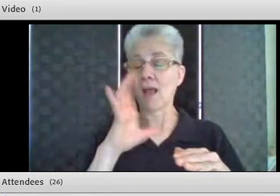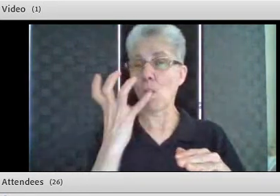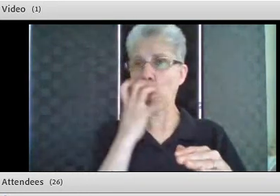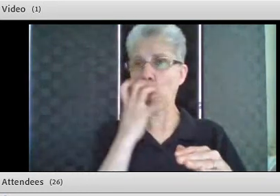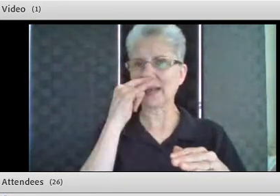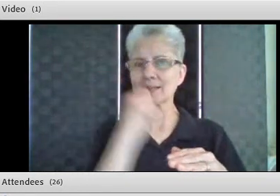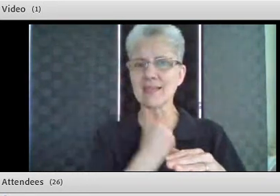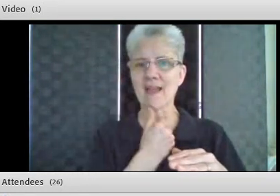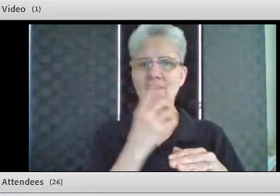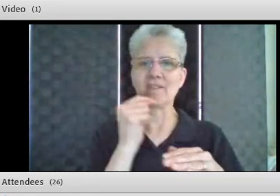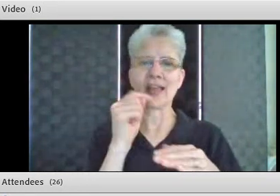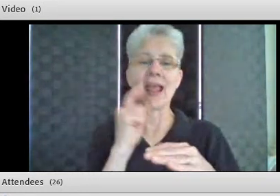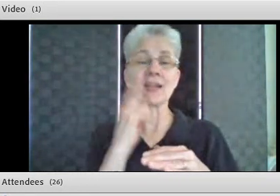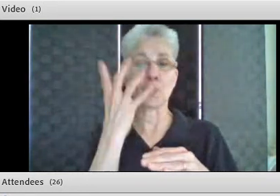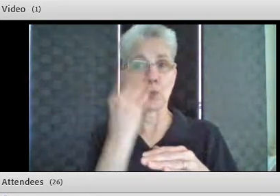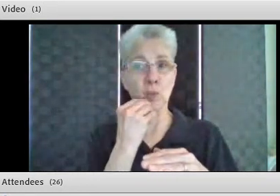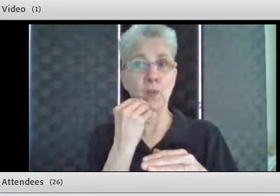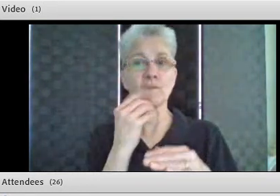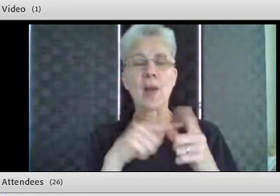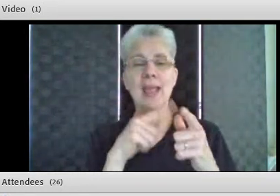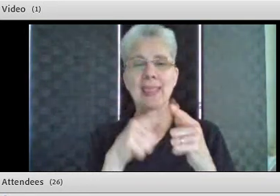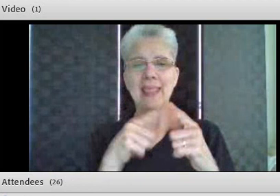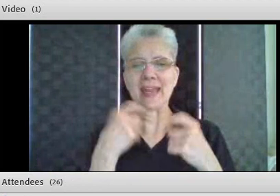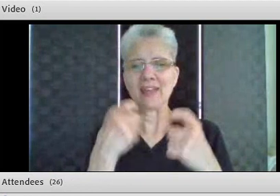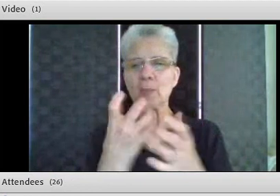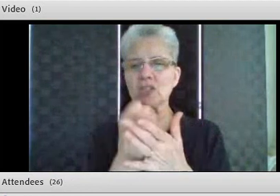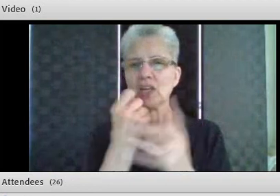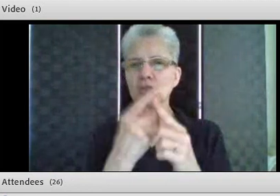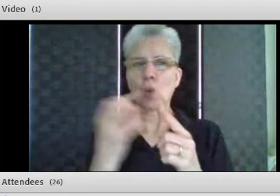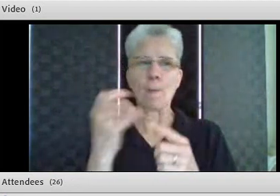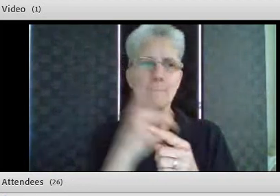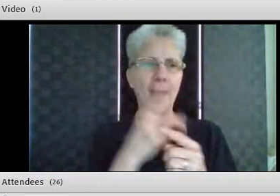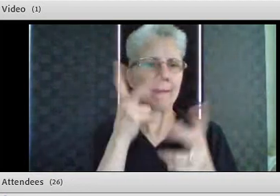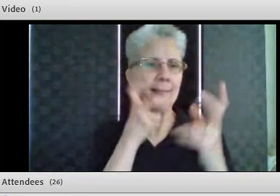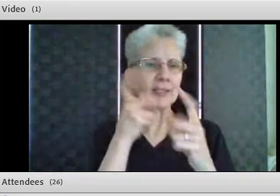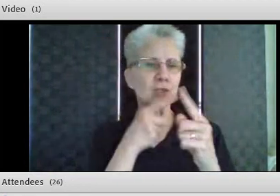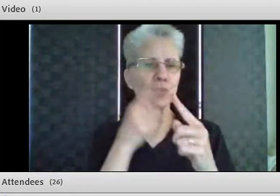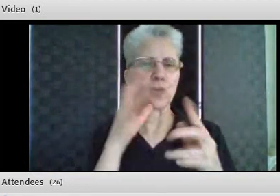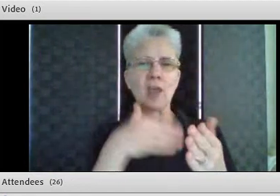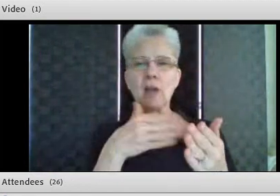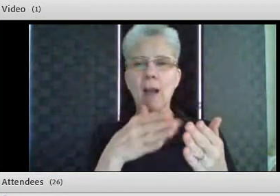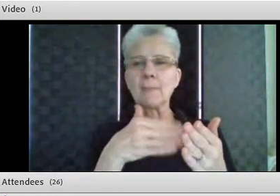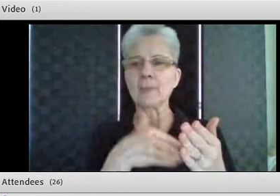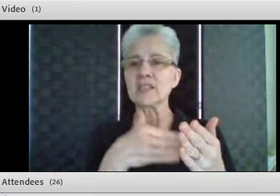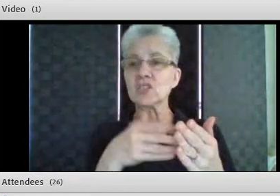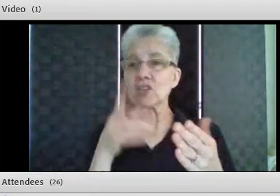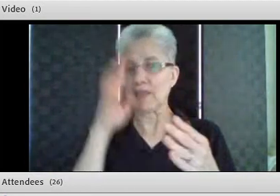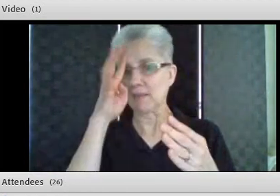you'll hear your composition played by an orchestra, and the kids love it, and it is beautiful,